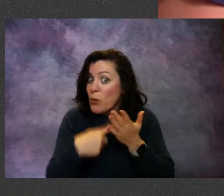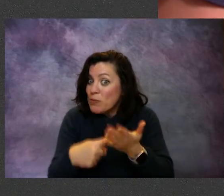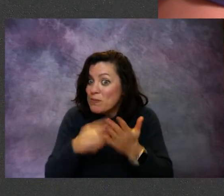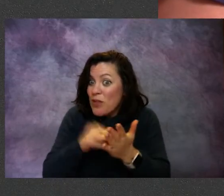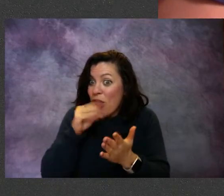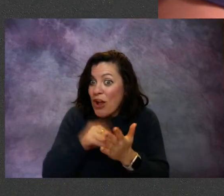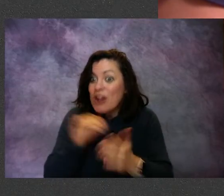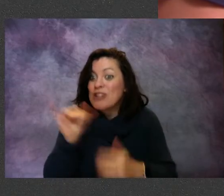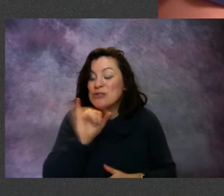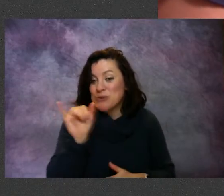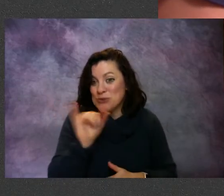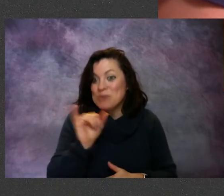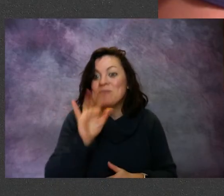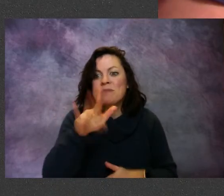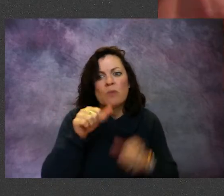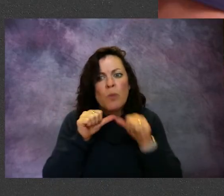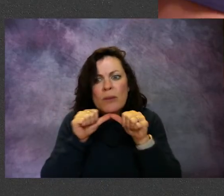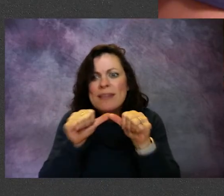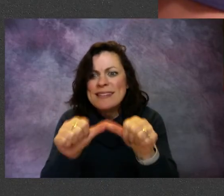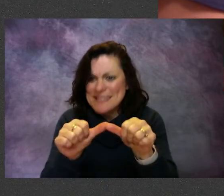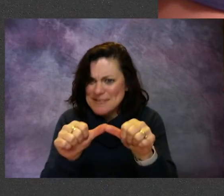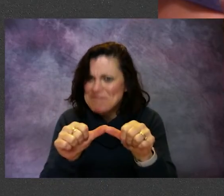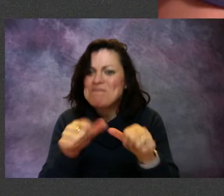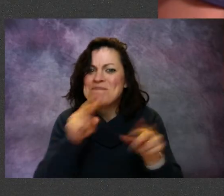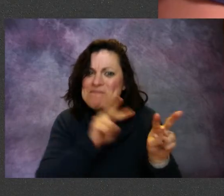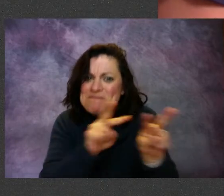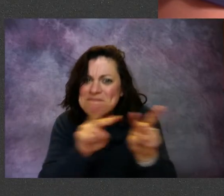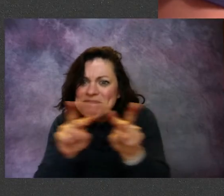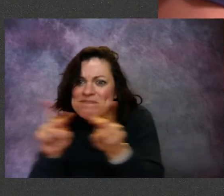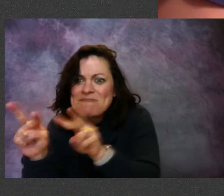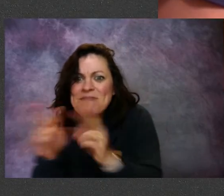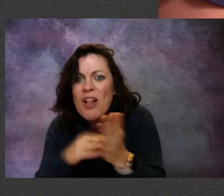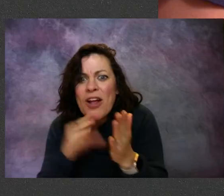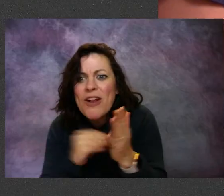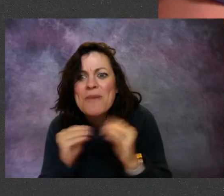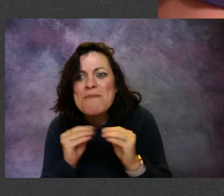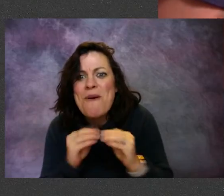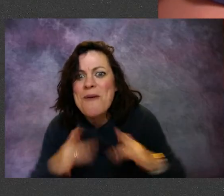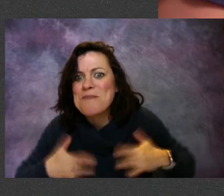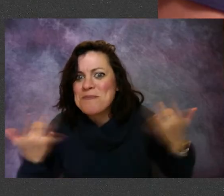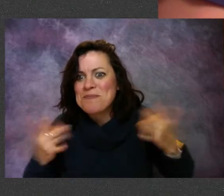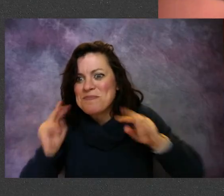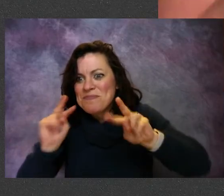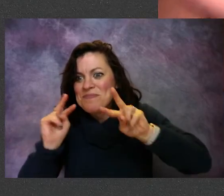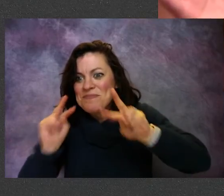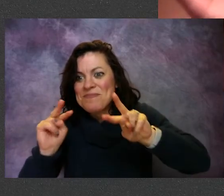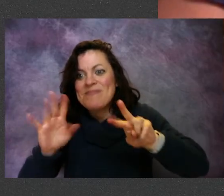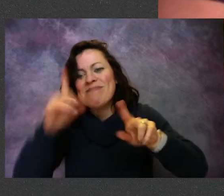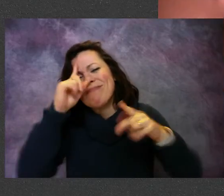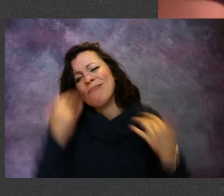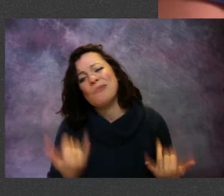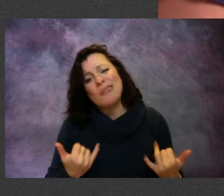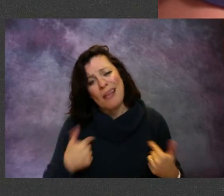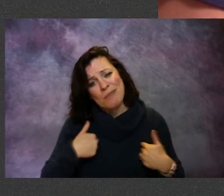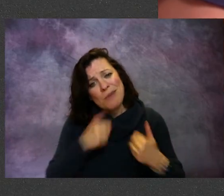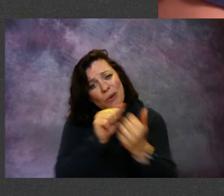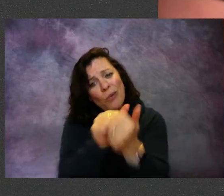and learn and watch this week to see what other things we have in store. But, today we are all done, we are out of time,